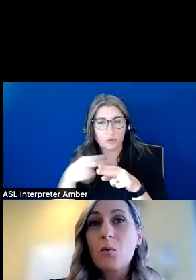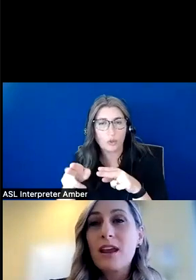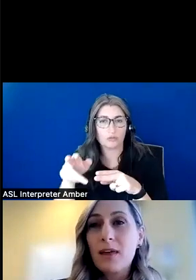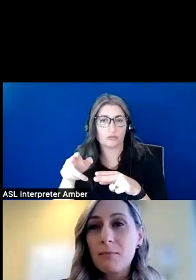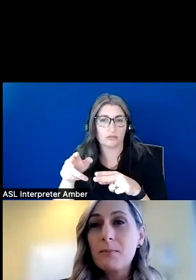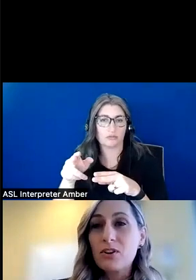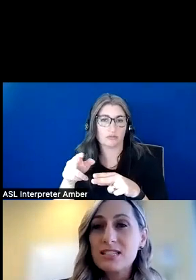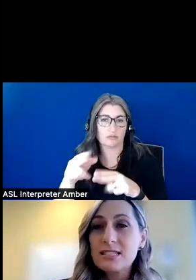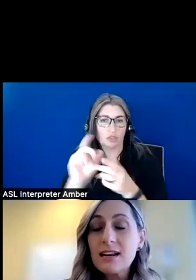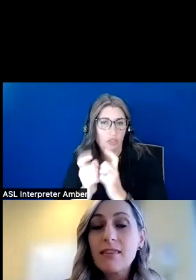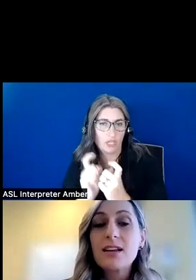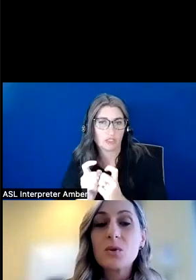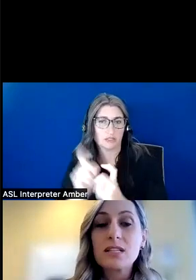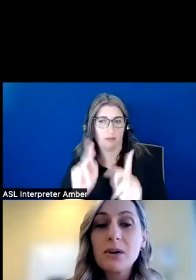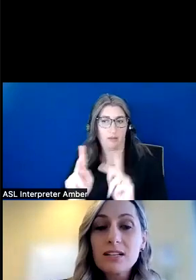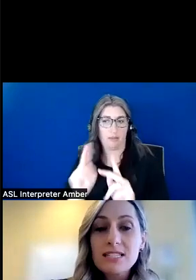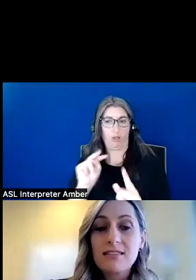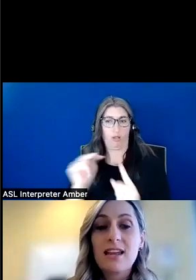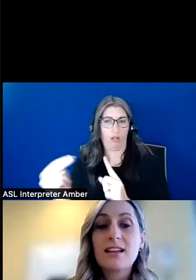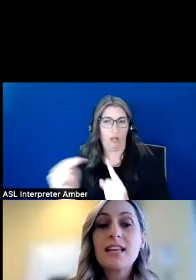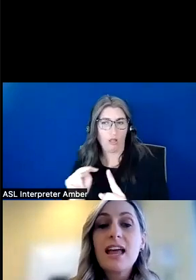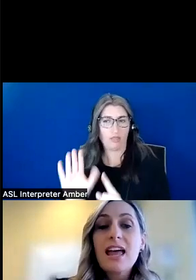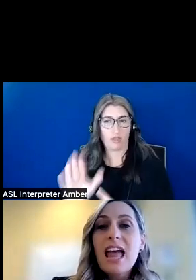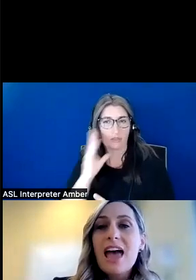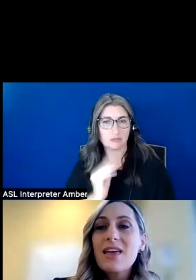in the way that people are seeing things or experiencing things.